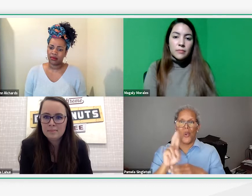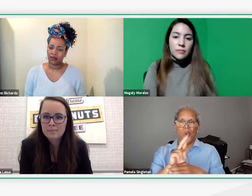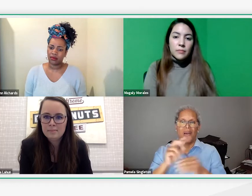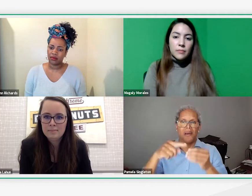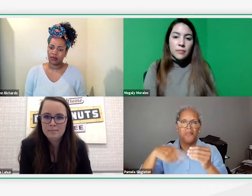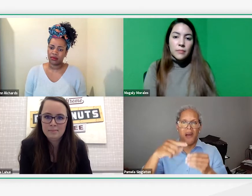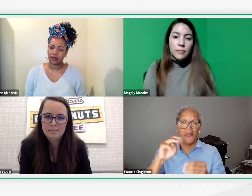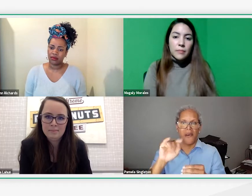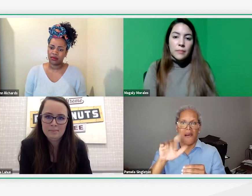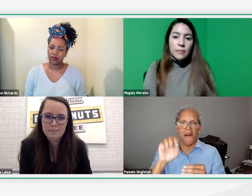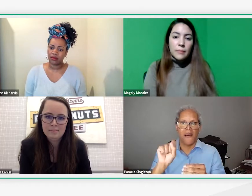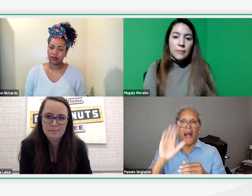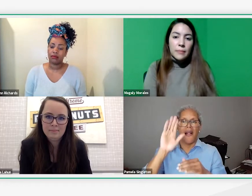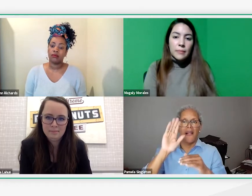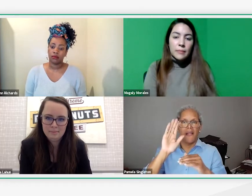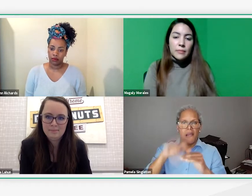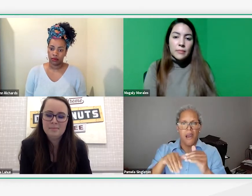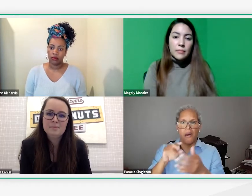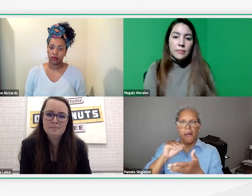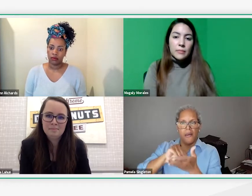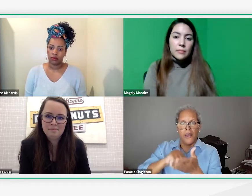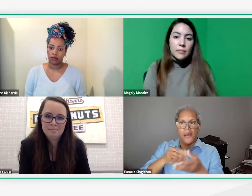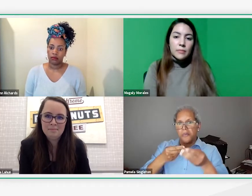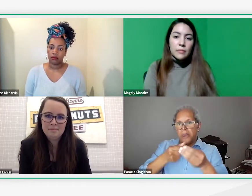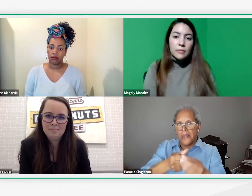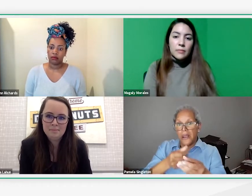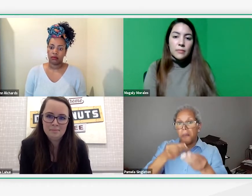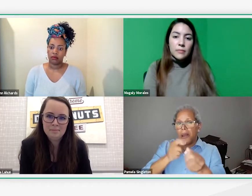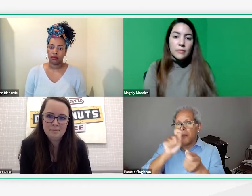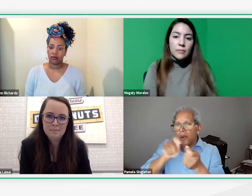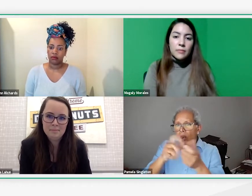If you're self-employed, you really do want to record your miles. And